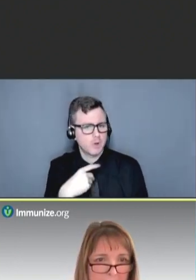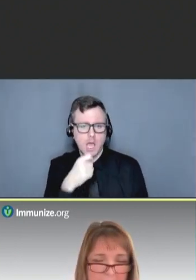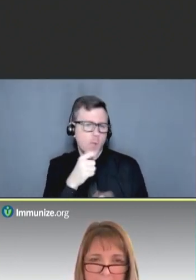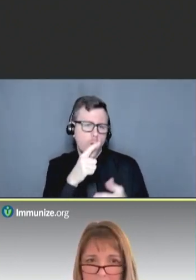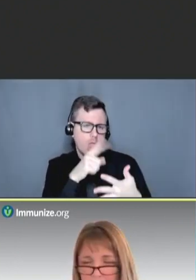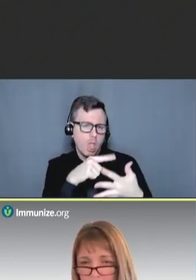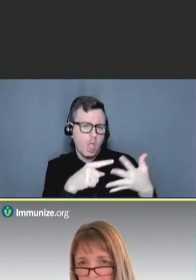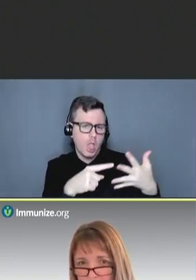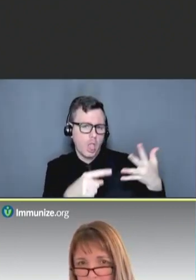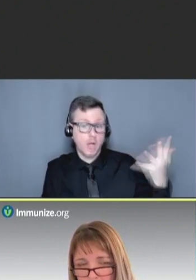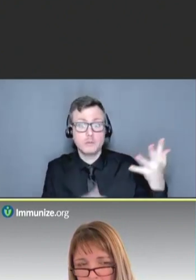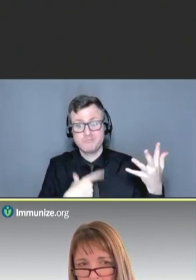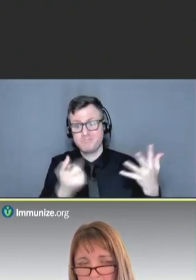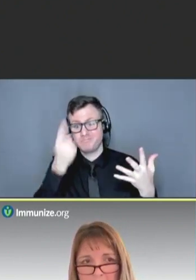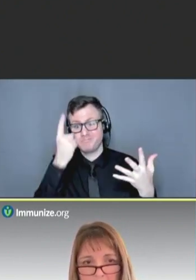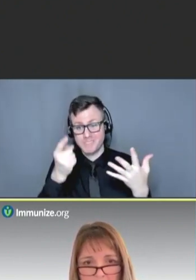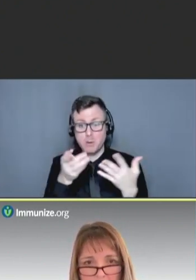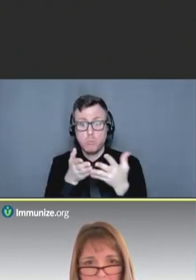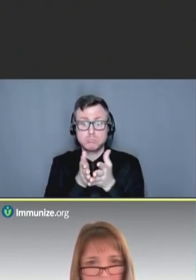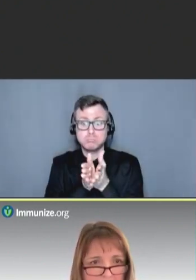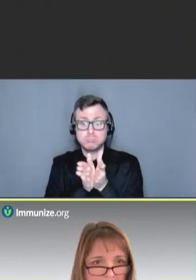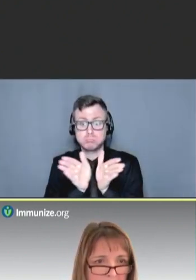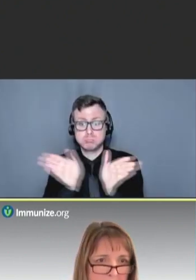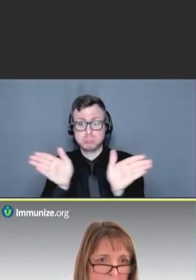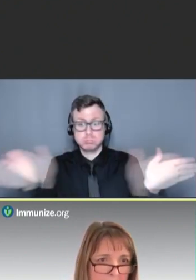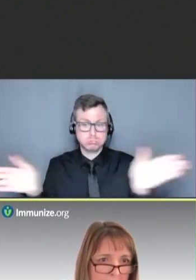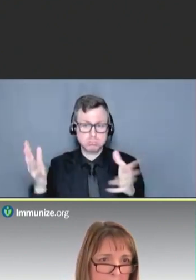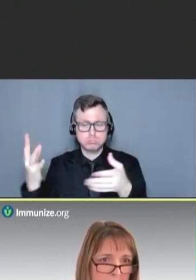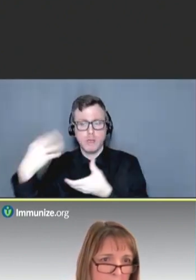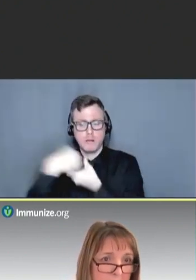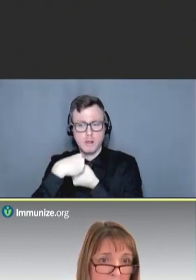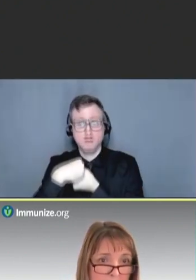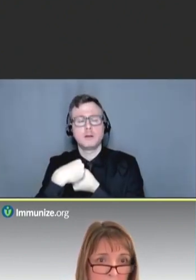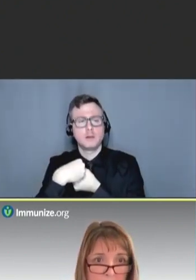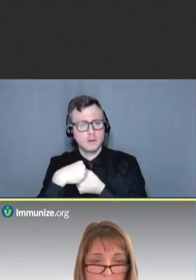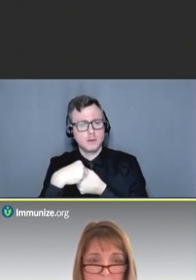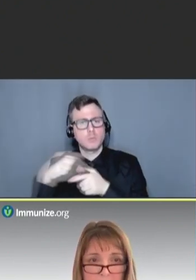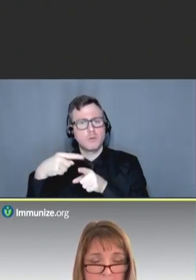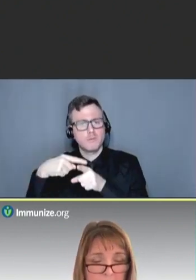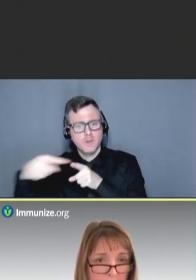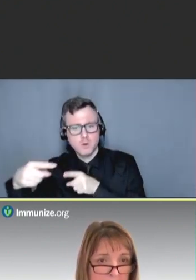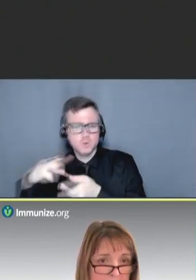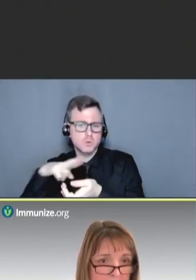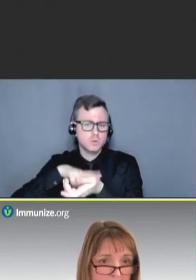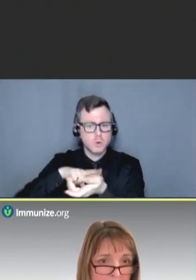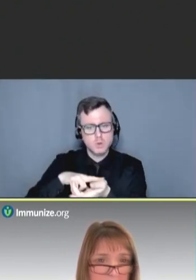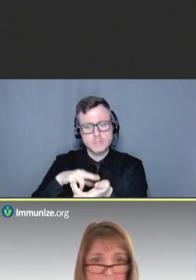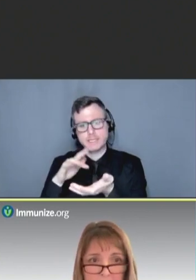have a very broad involvement of professional nursing, pharmacy, physician organizations,